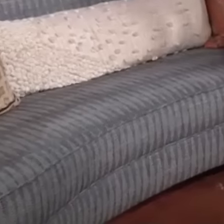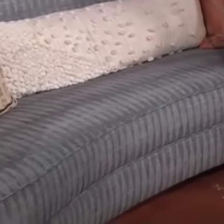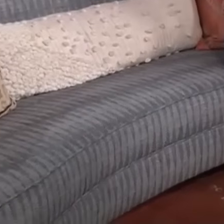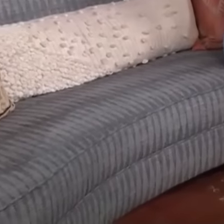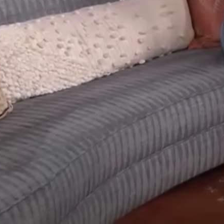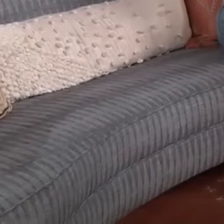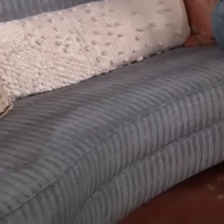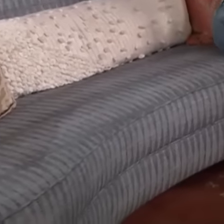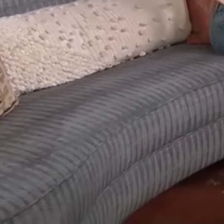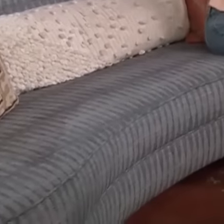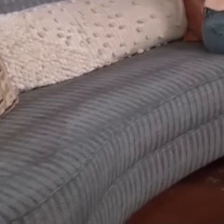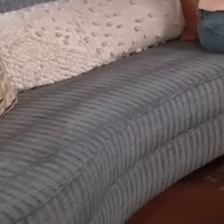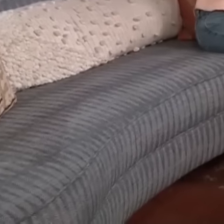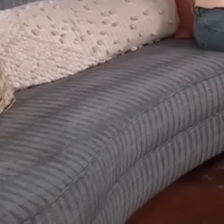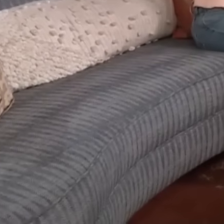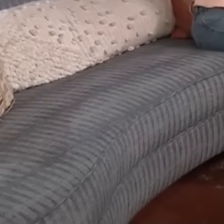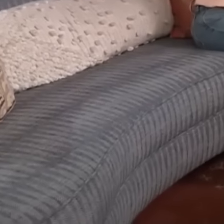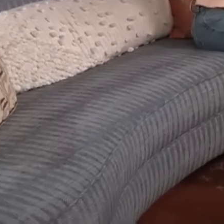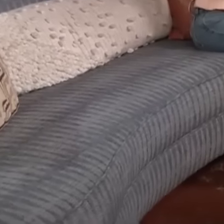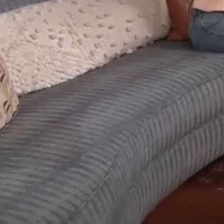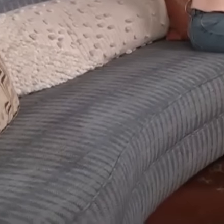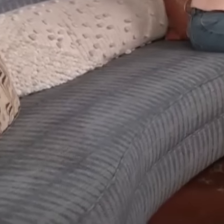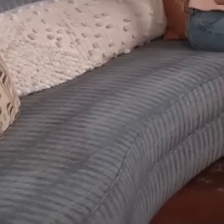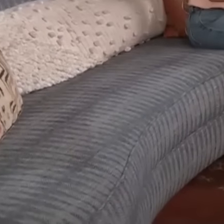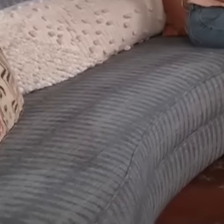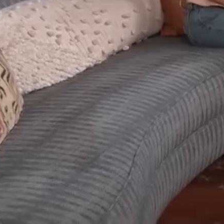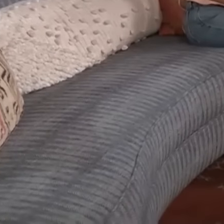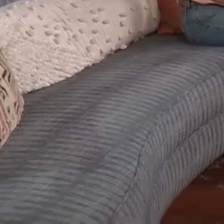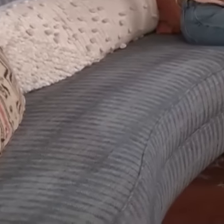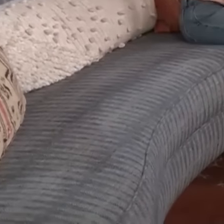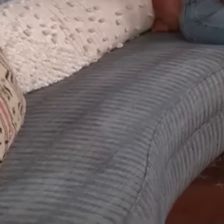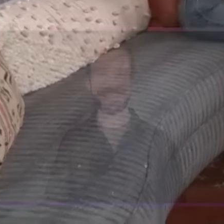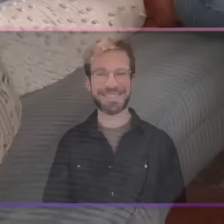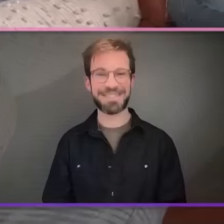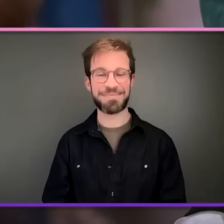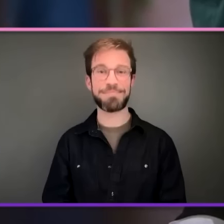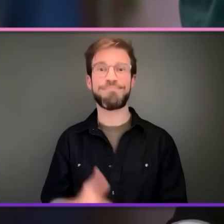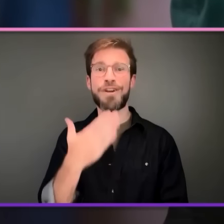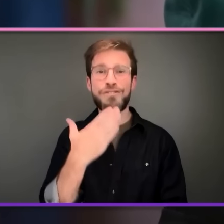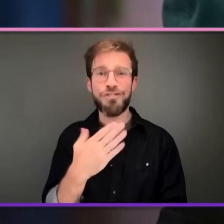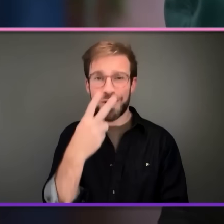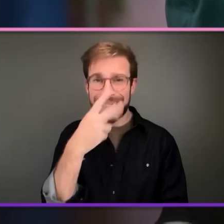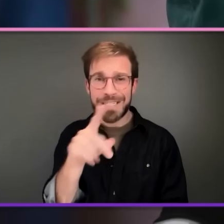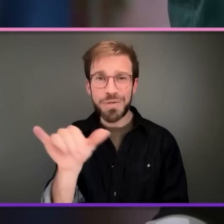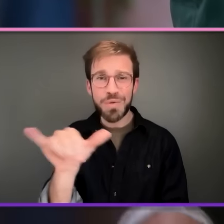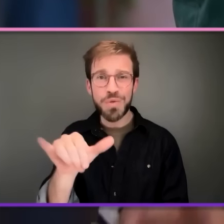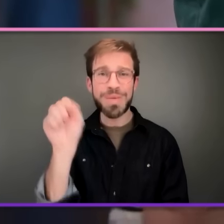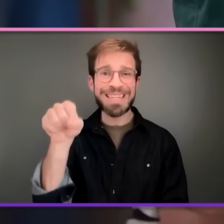My next guest is a talented young actress who is an EE BAFTA Rising Star nominee. She's also an advocate